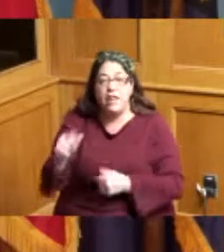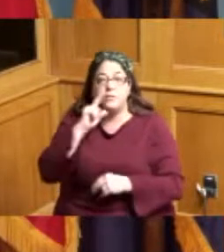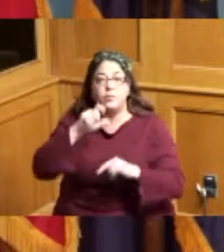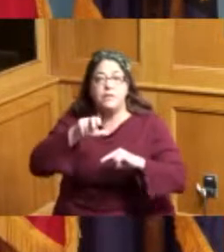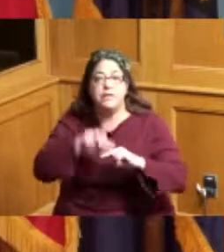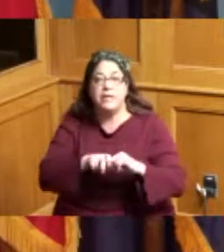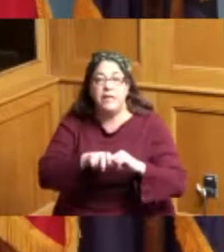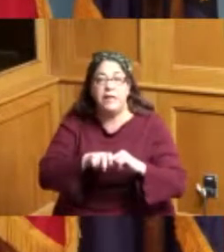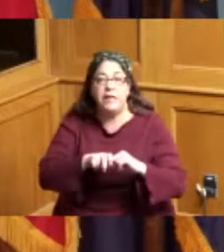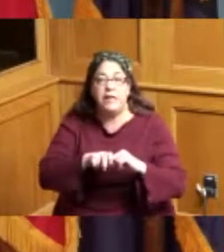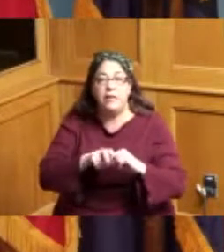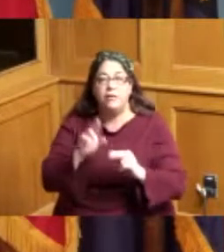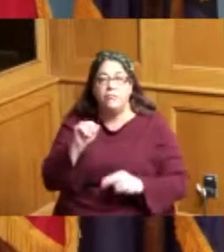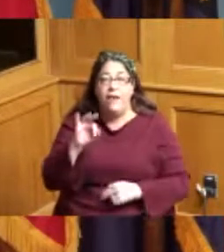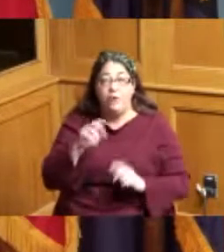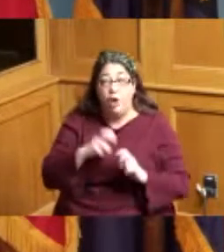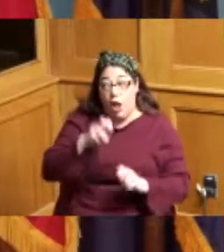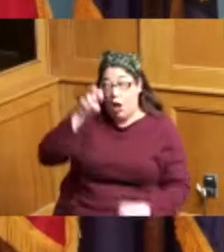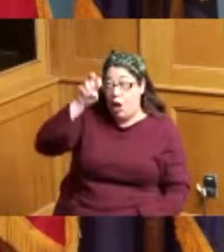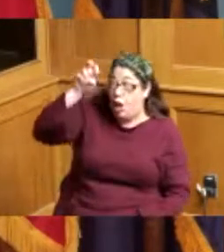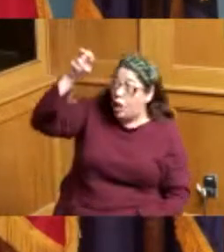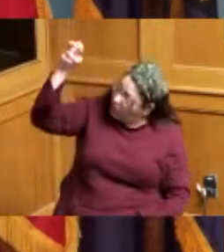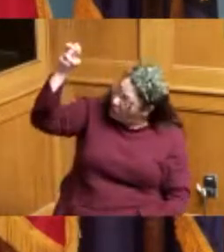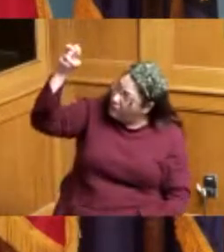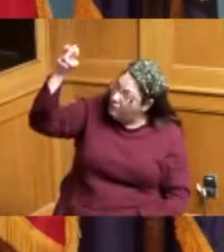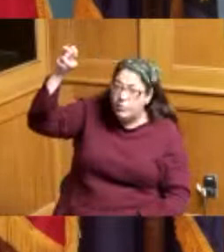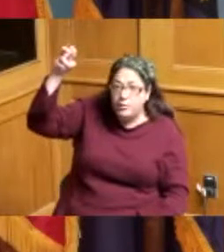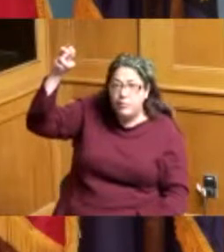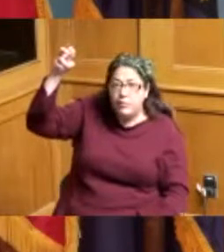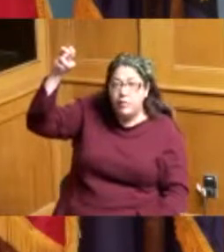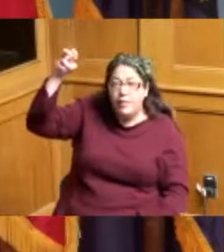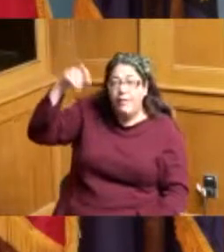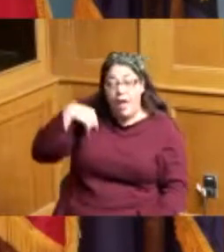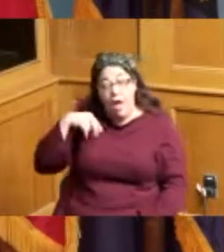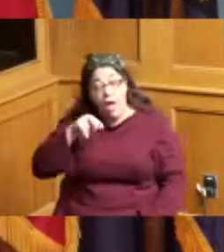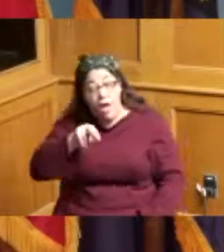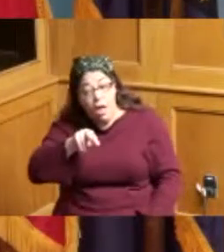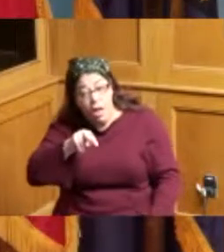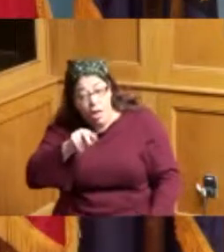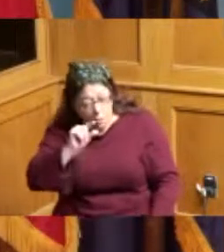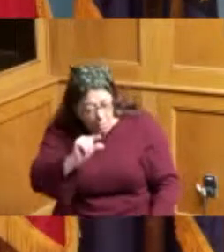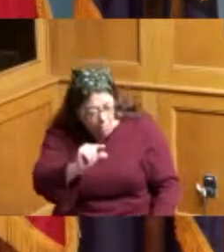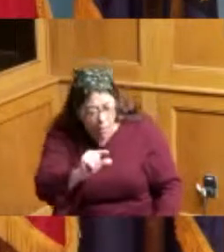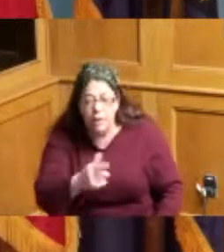up at the rafters can't afford it and they've been waiting a long time for a moment like this